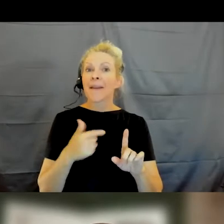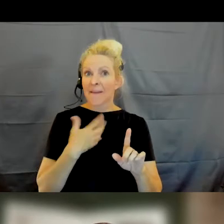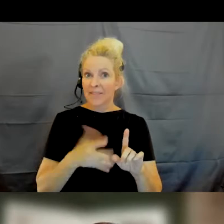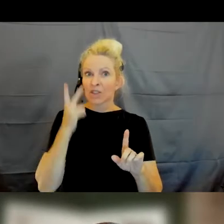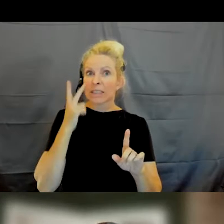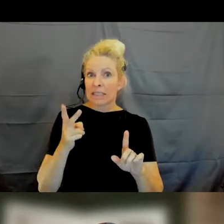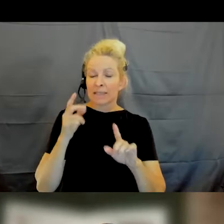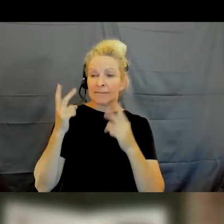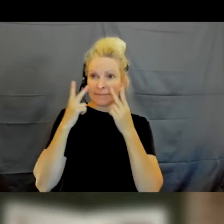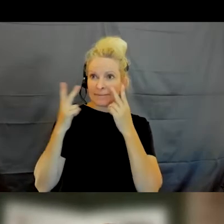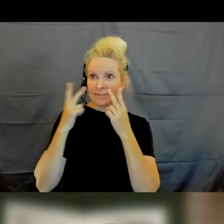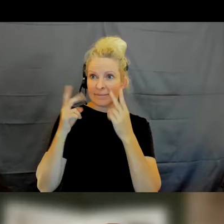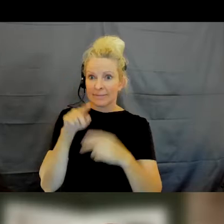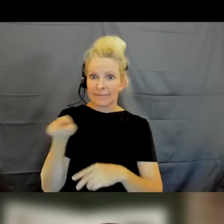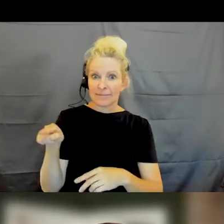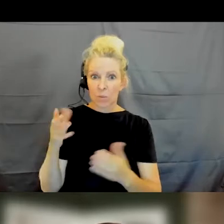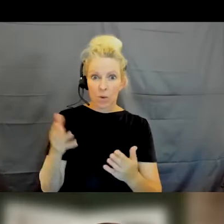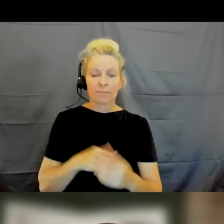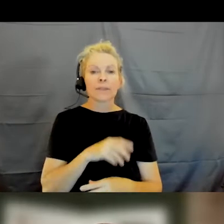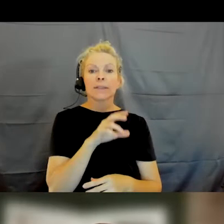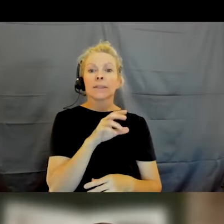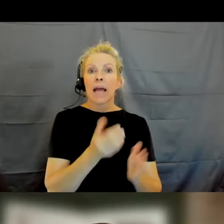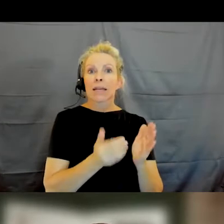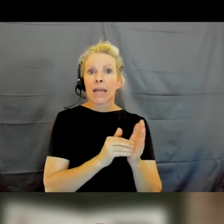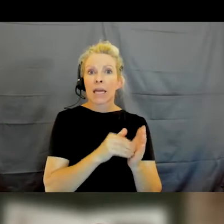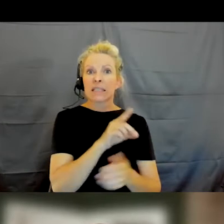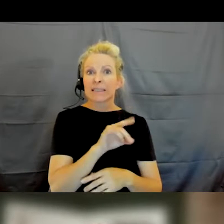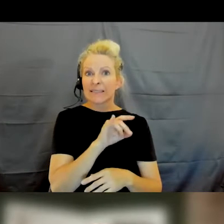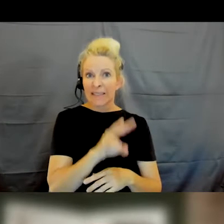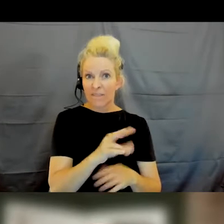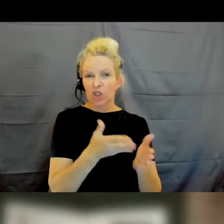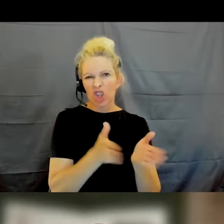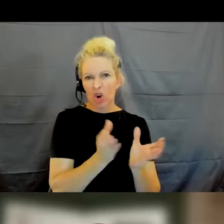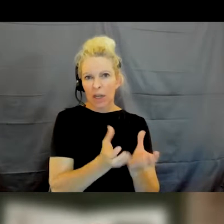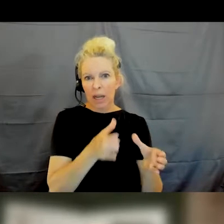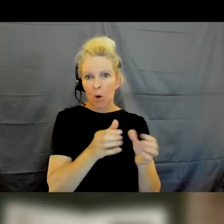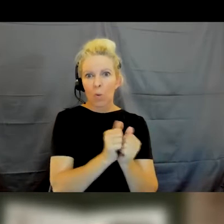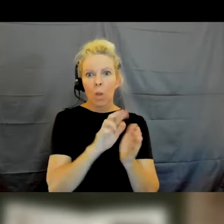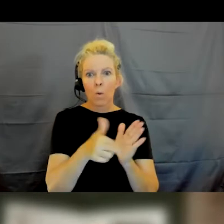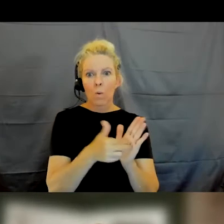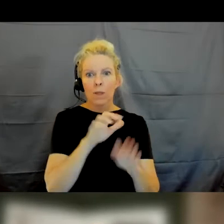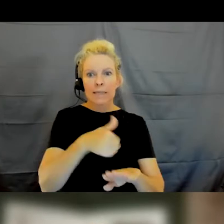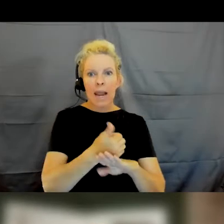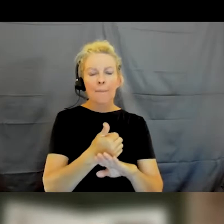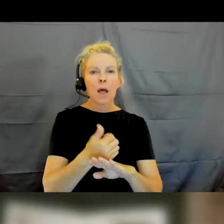in the world. We have a div, generic container with a role set to list and inside that div we